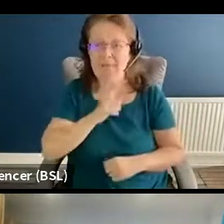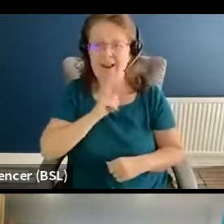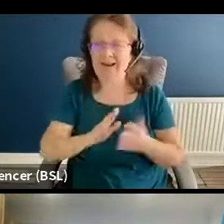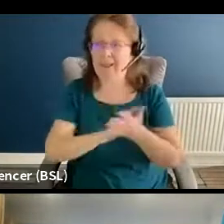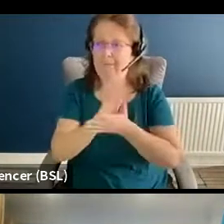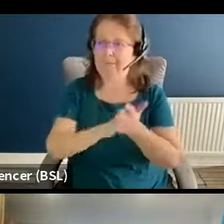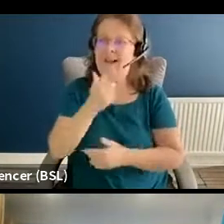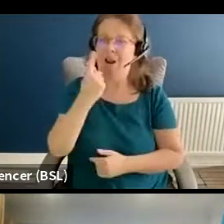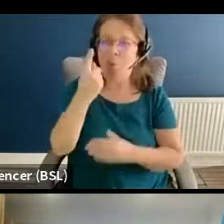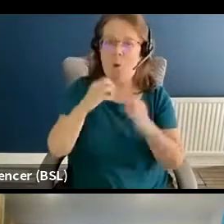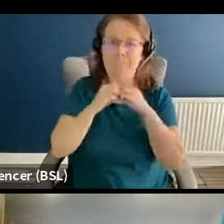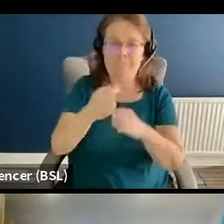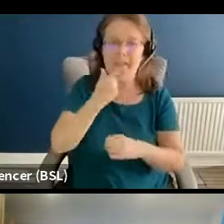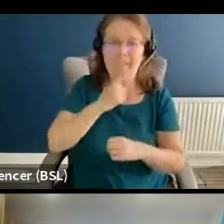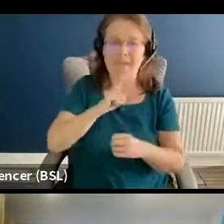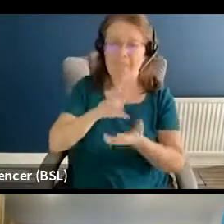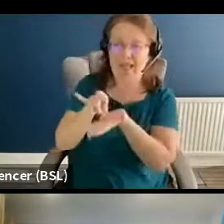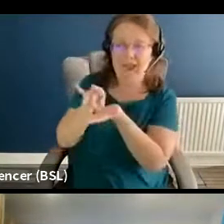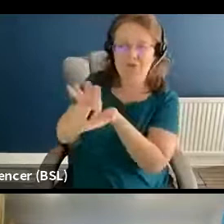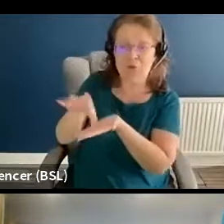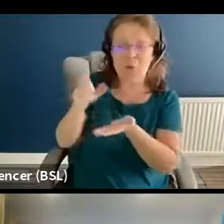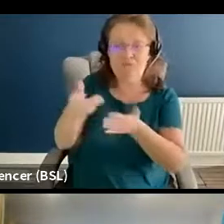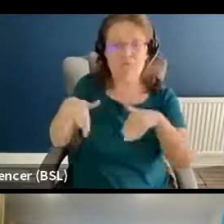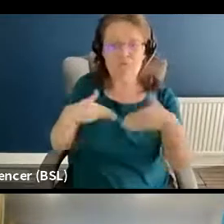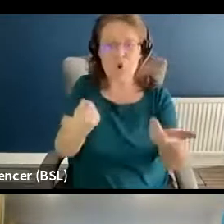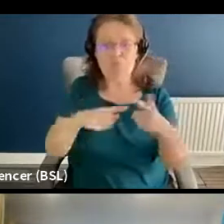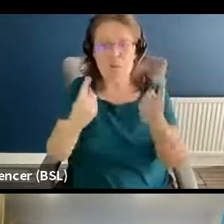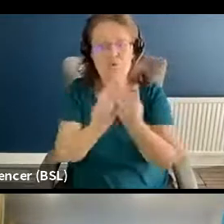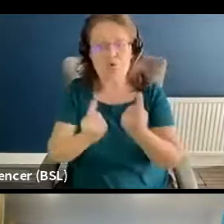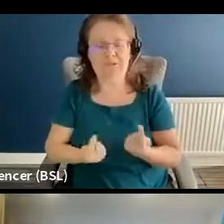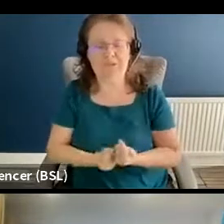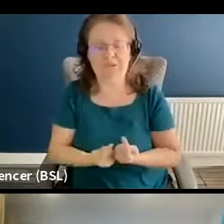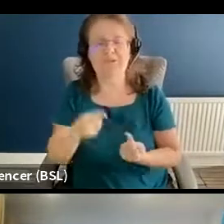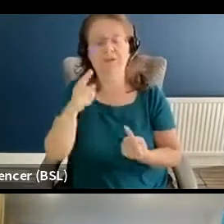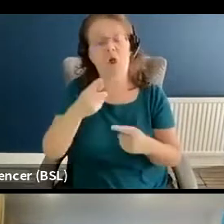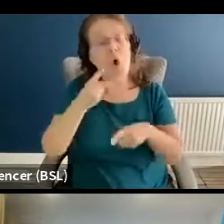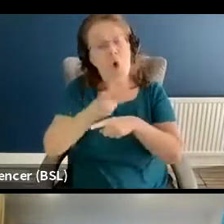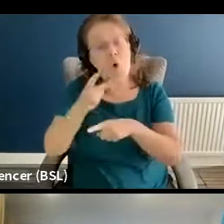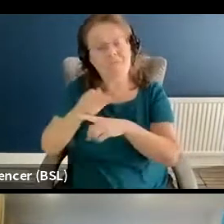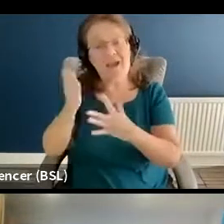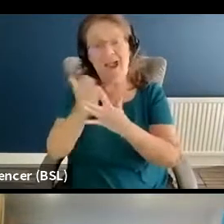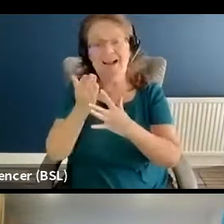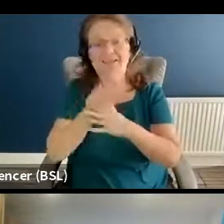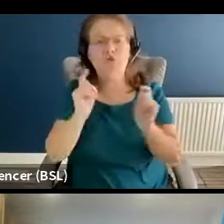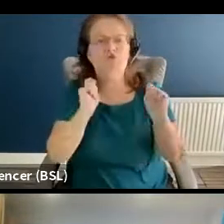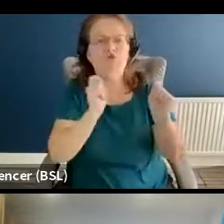from services and products. And despite this often accessibility is simply treated as a bolt-on and a